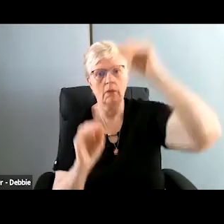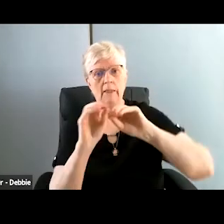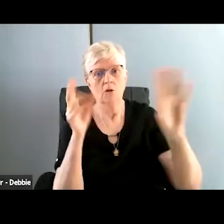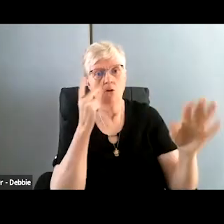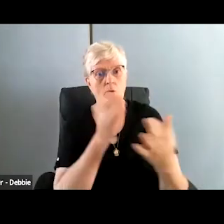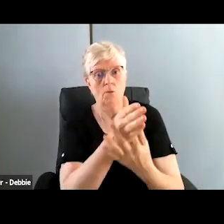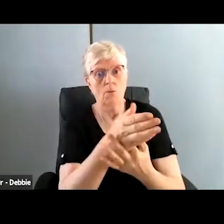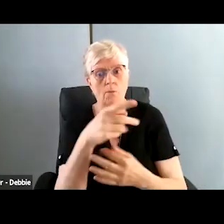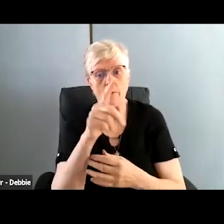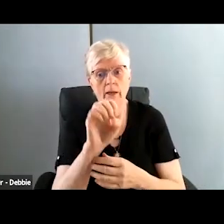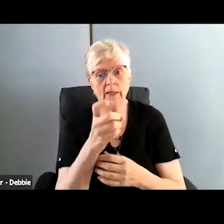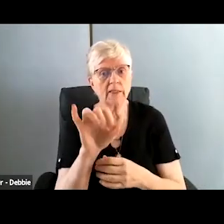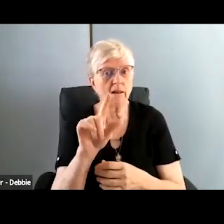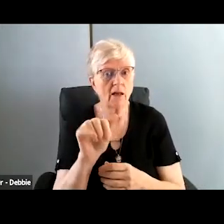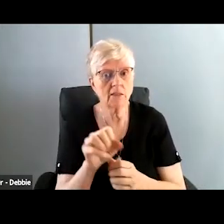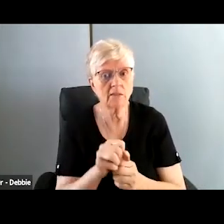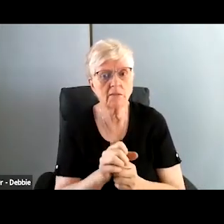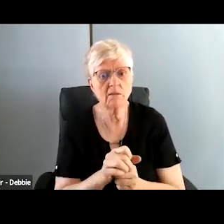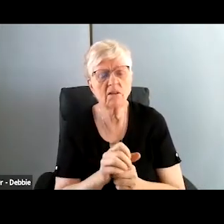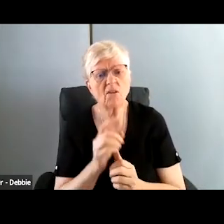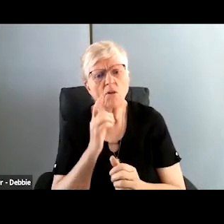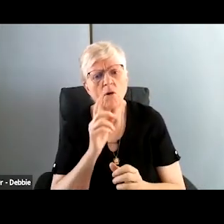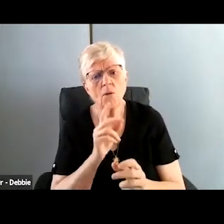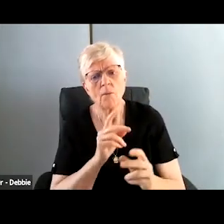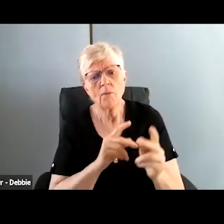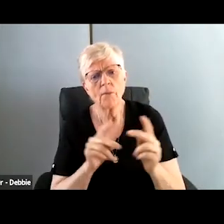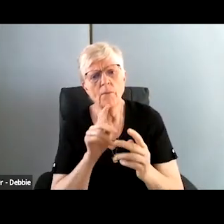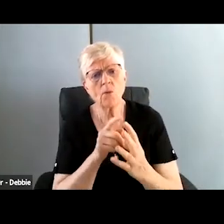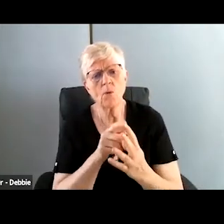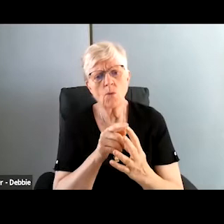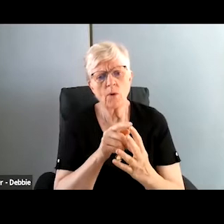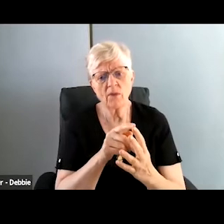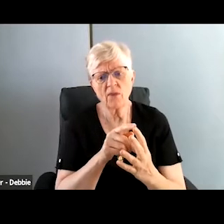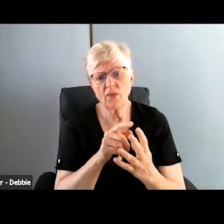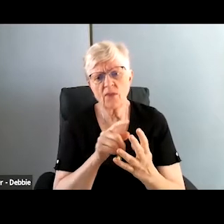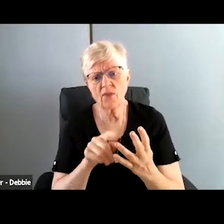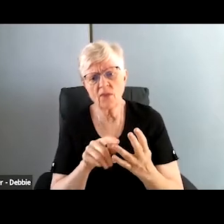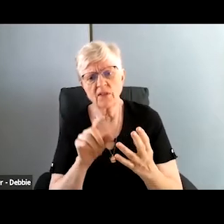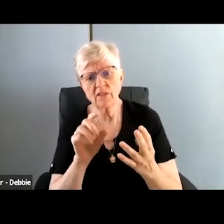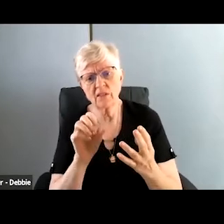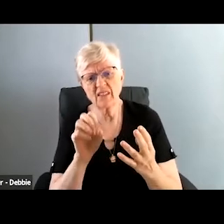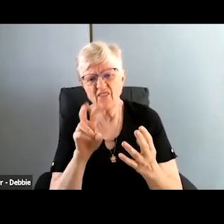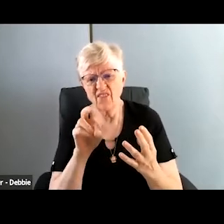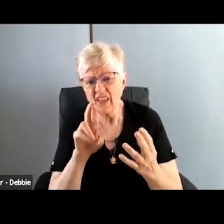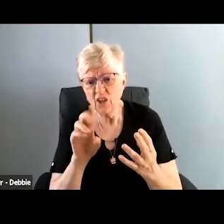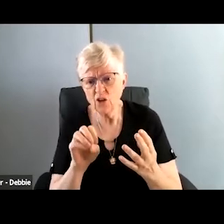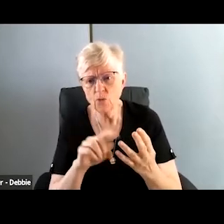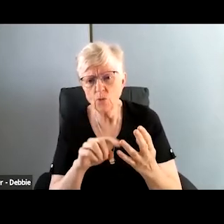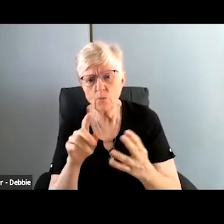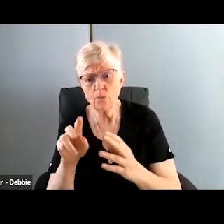IT WAS ABOUT ONE-THIRD OF THE RESPONDENTS FIND IT ONE-THIRD OF THE RESPONDENTS FIND IT VERY DIFFICULT AND MORE VERY DIFFICULT AND MORE THAN HALF OF THOSE WITH PROFOUND THAN HALF OF THOSE WITH PROFOUND HEARING LOSS FIND IT